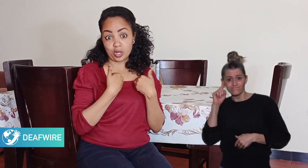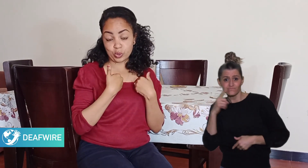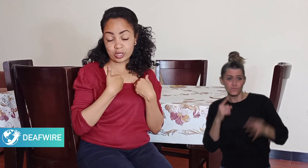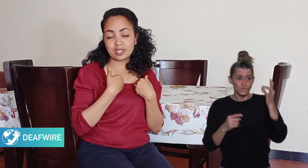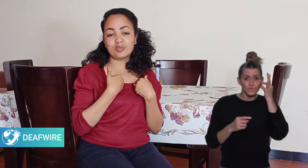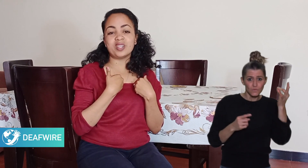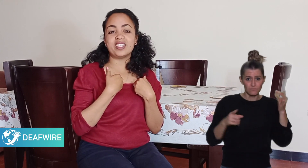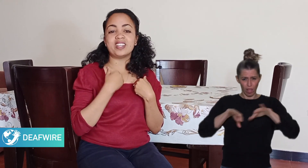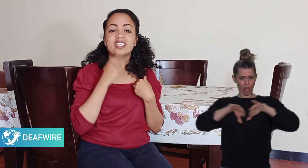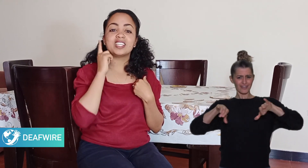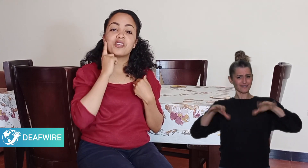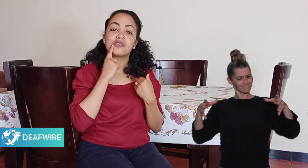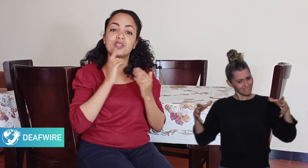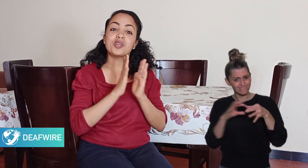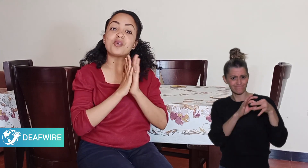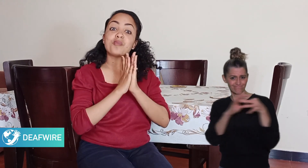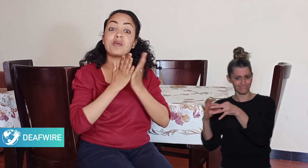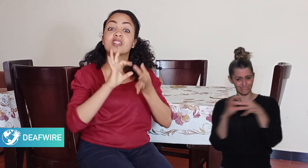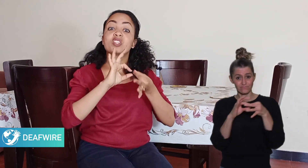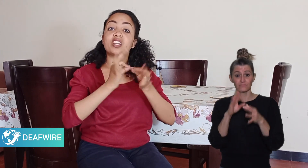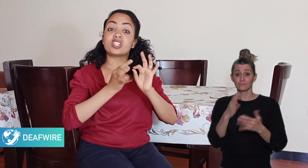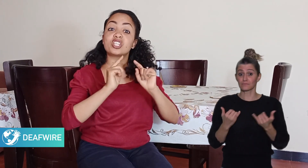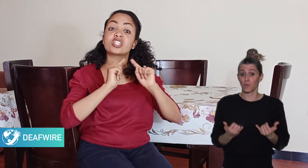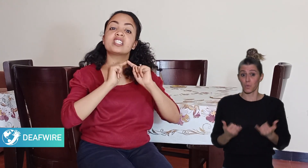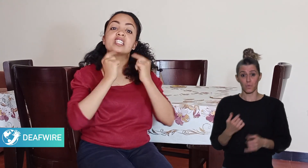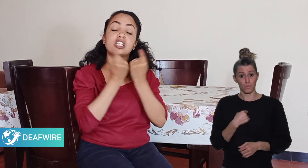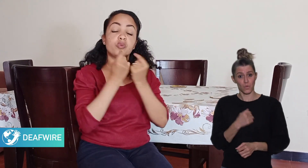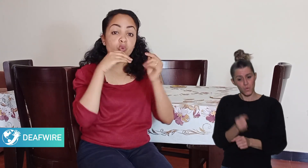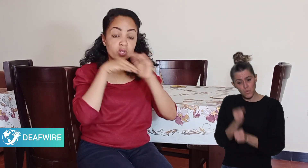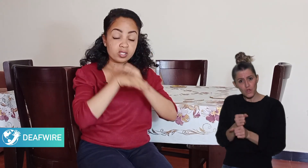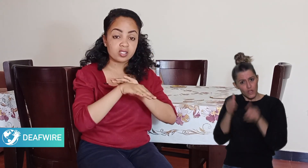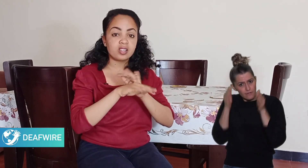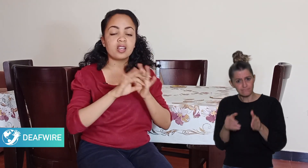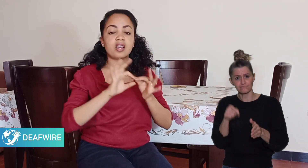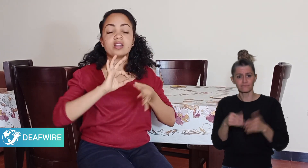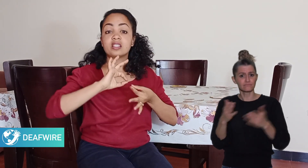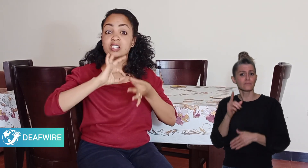between the Deaf and hearing community. Currently,